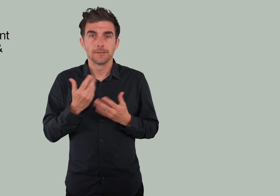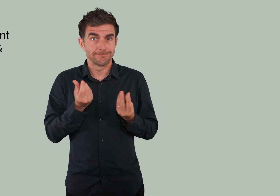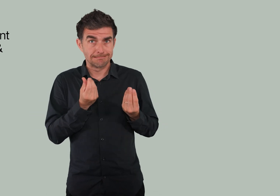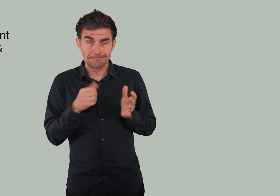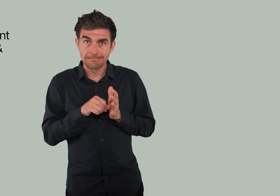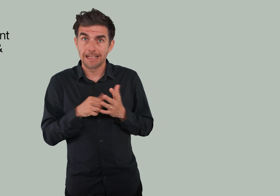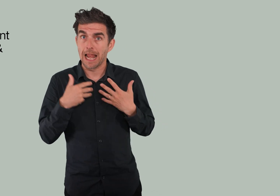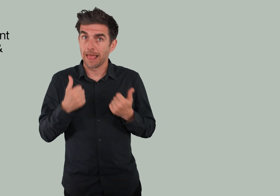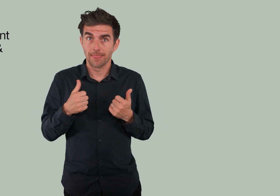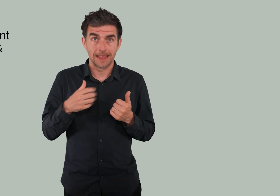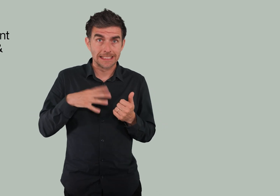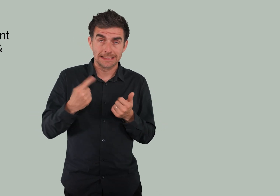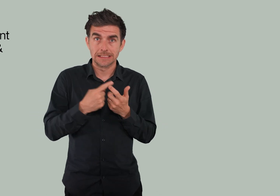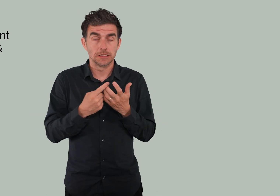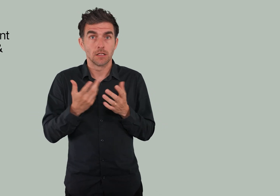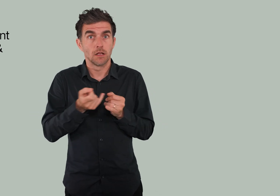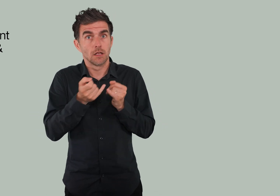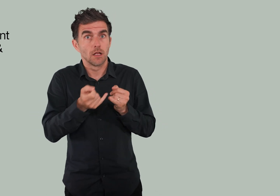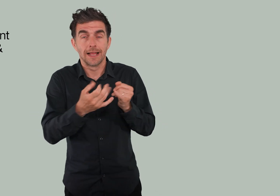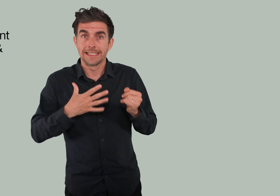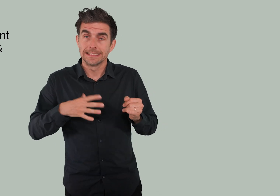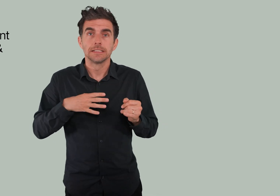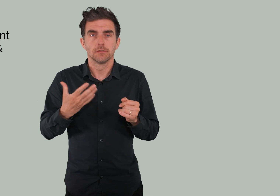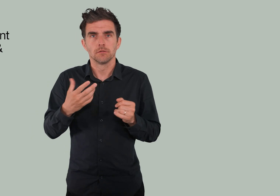as their financial and health-related needs have increased